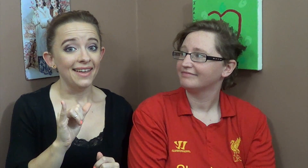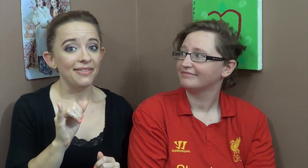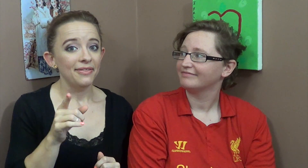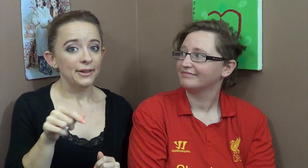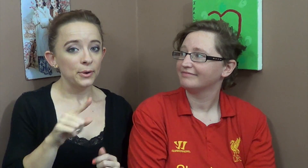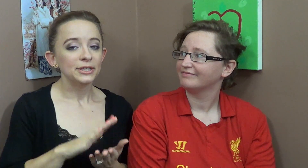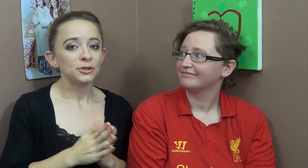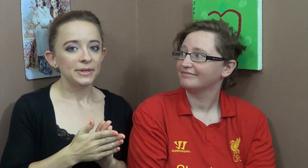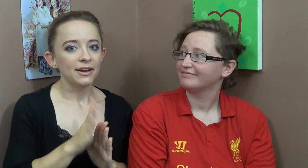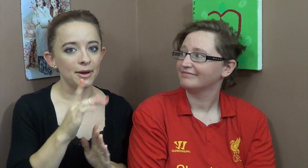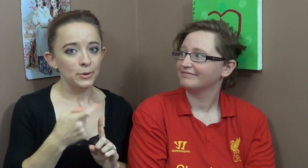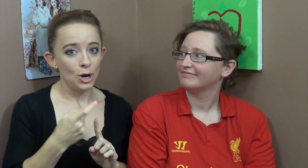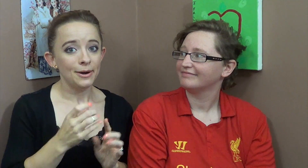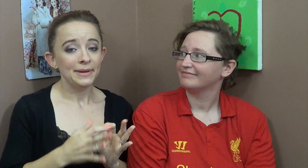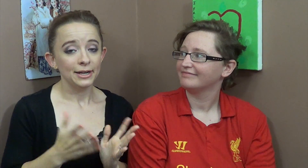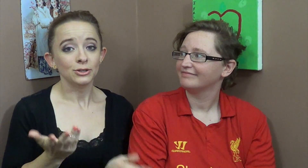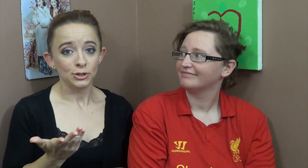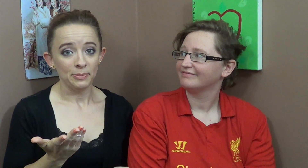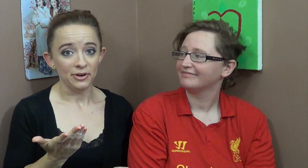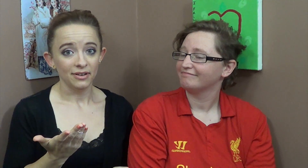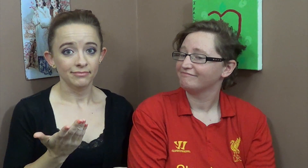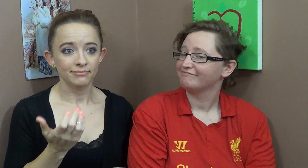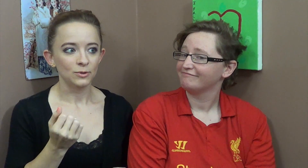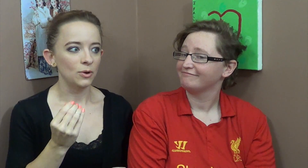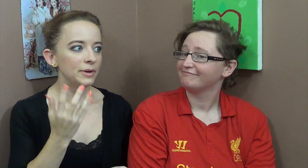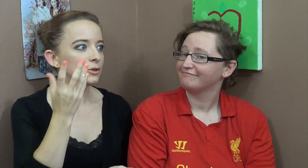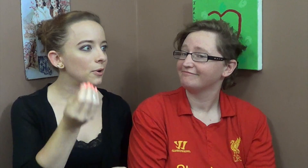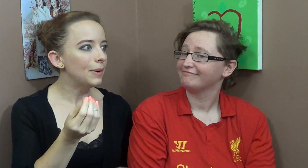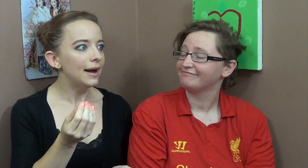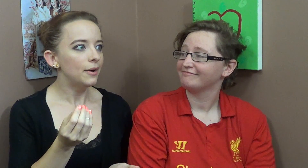that they're going to become your automatic interpreter. So when you go out